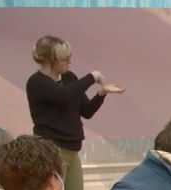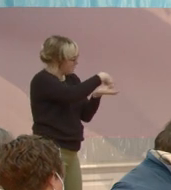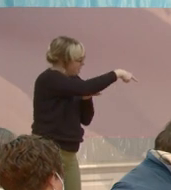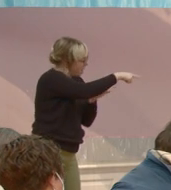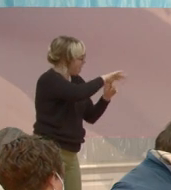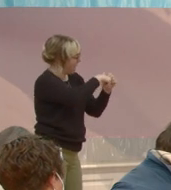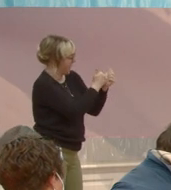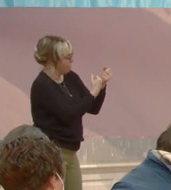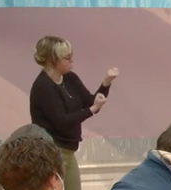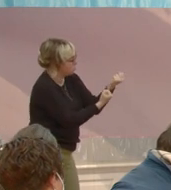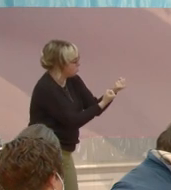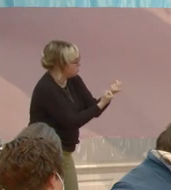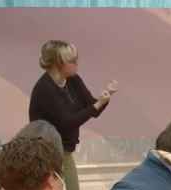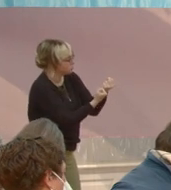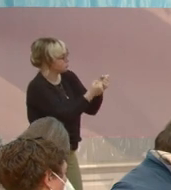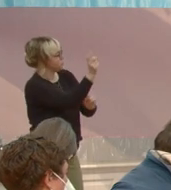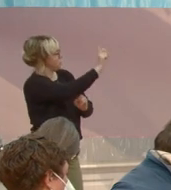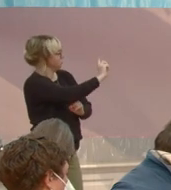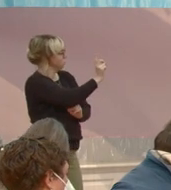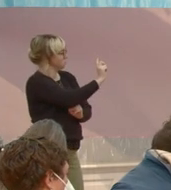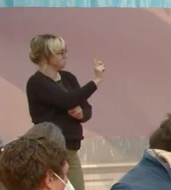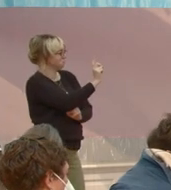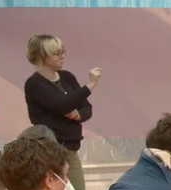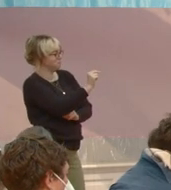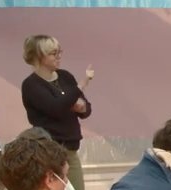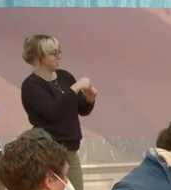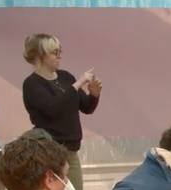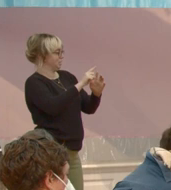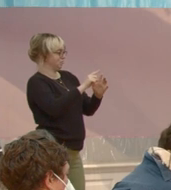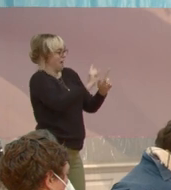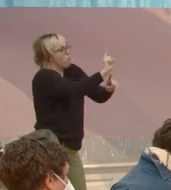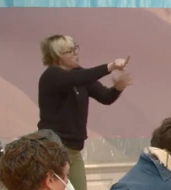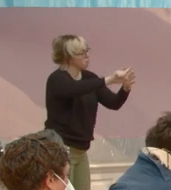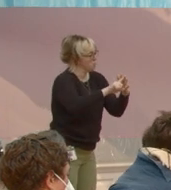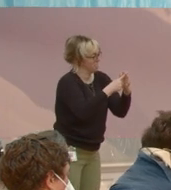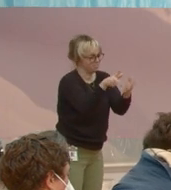supported? How worse how you can begin to support that kind of